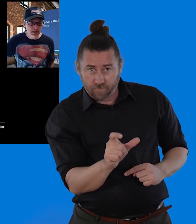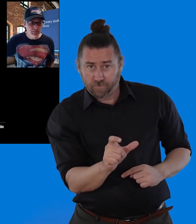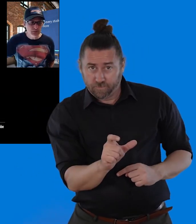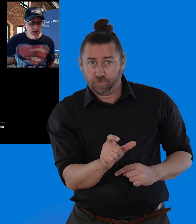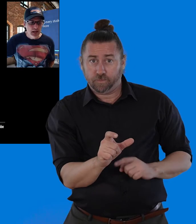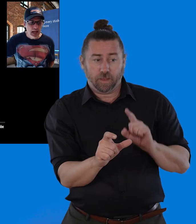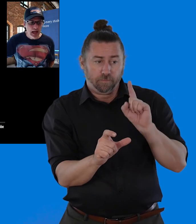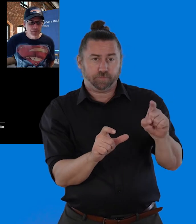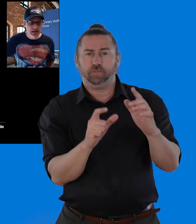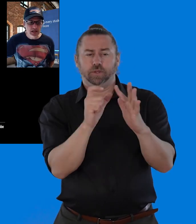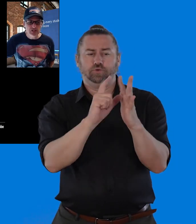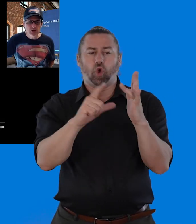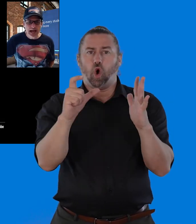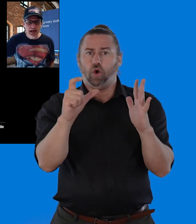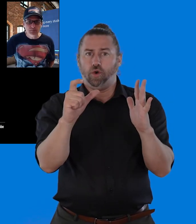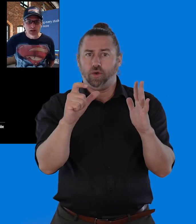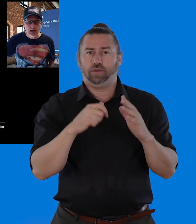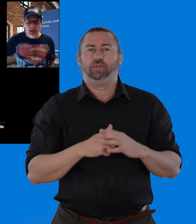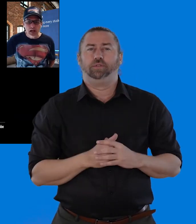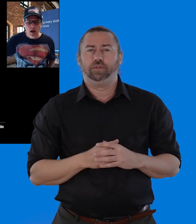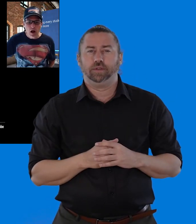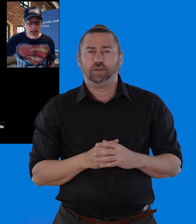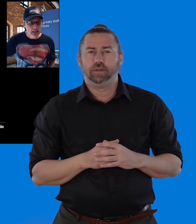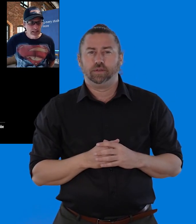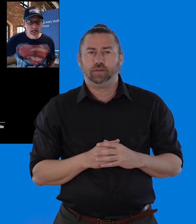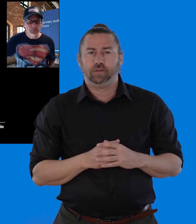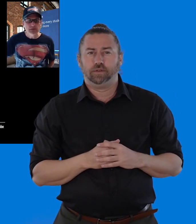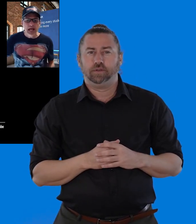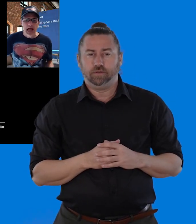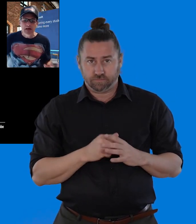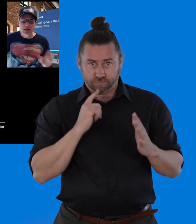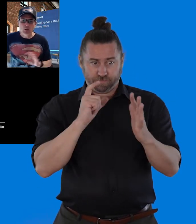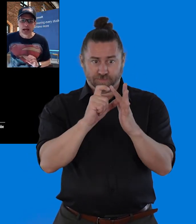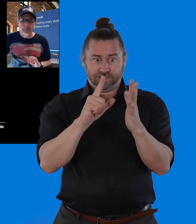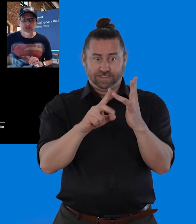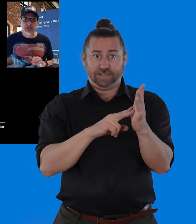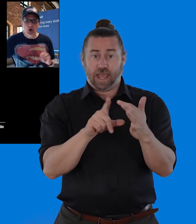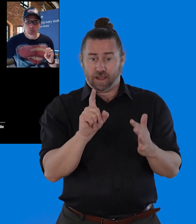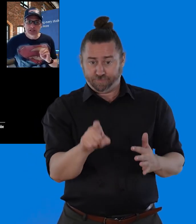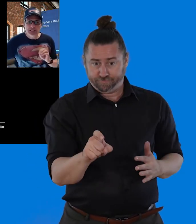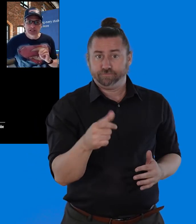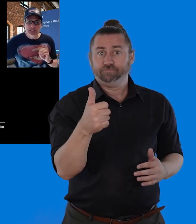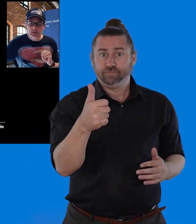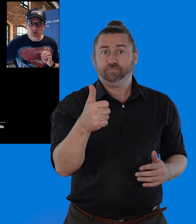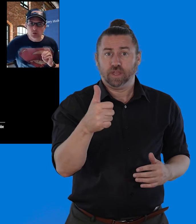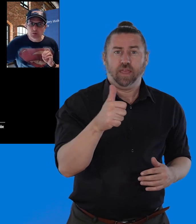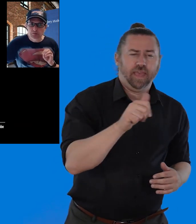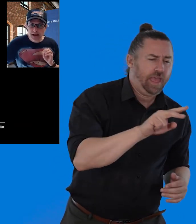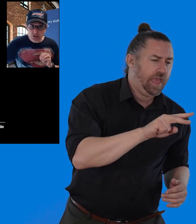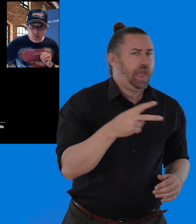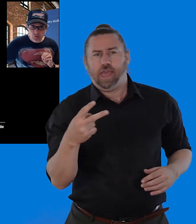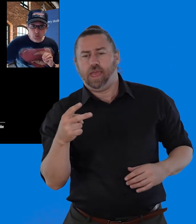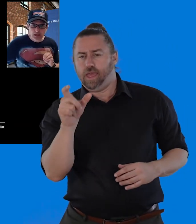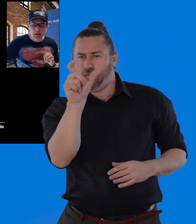button and then as I do that, I click done. And then what happens is it opens up this little menu for me,